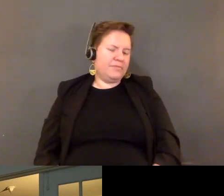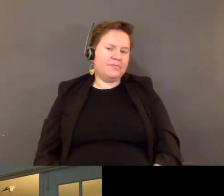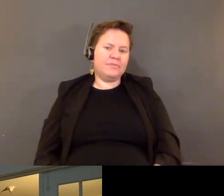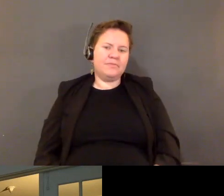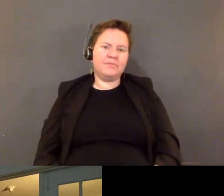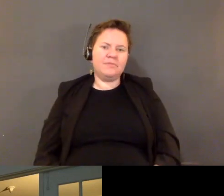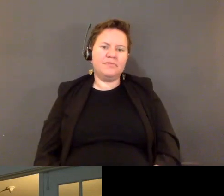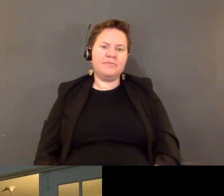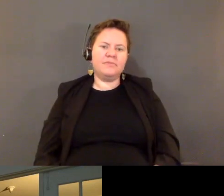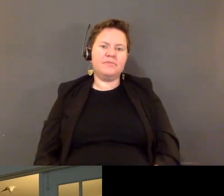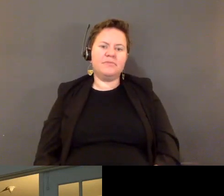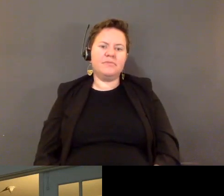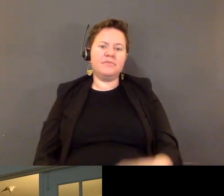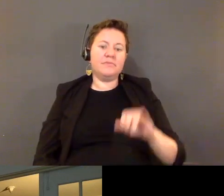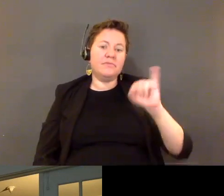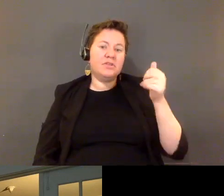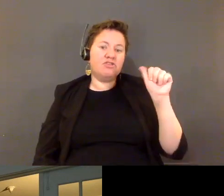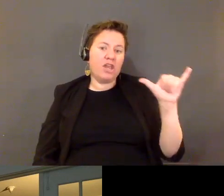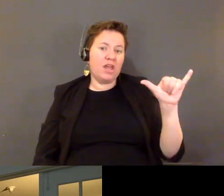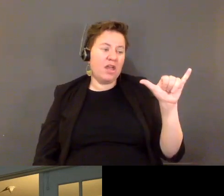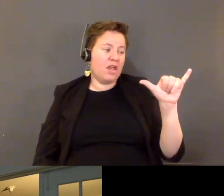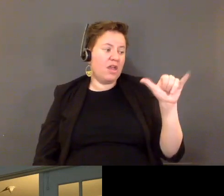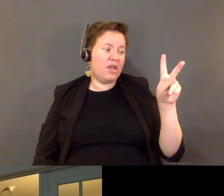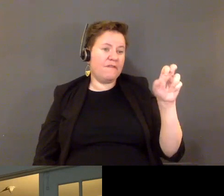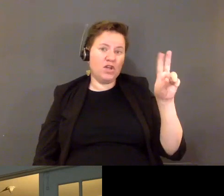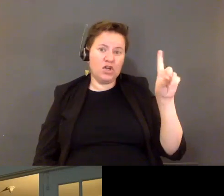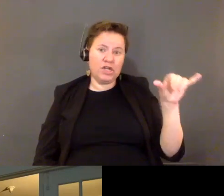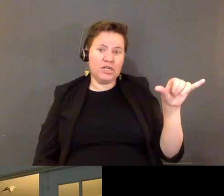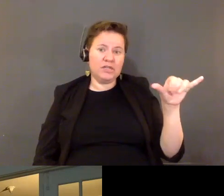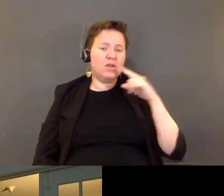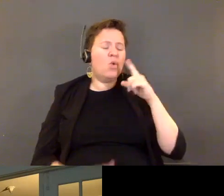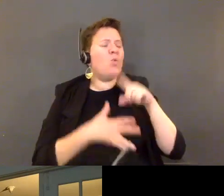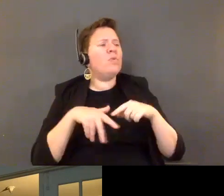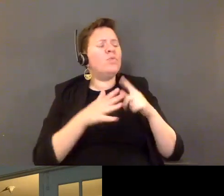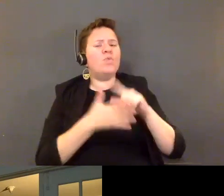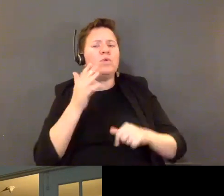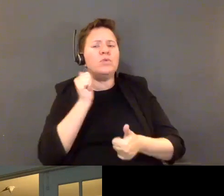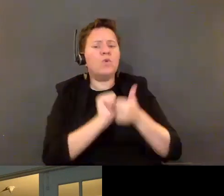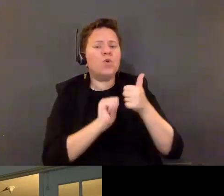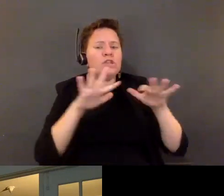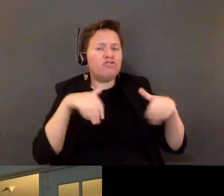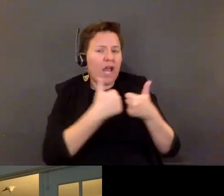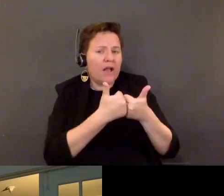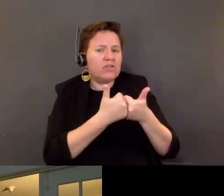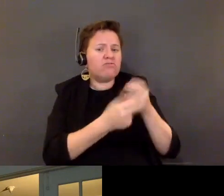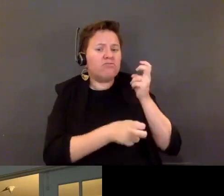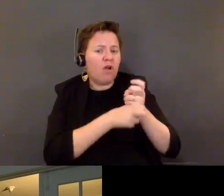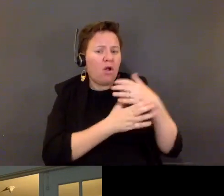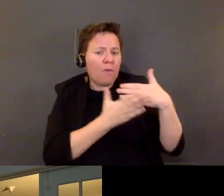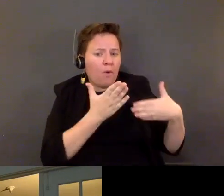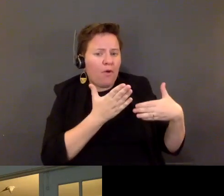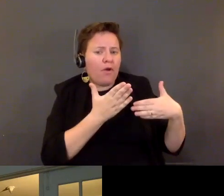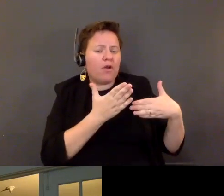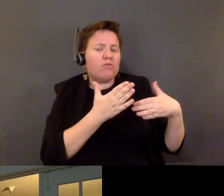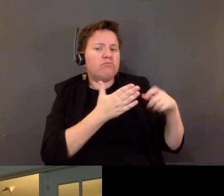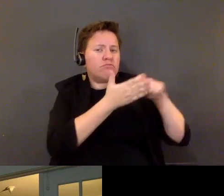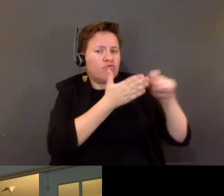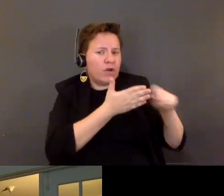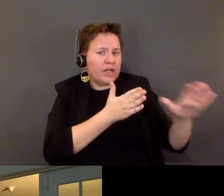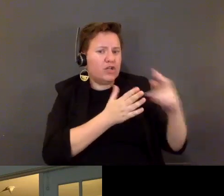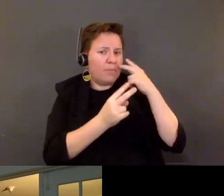jay verdi um says what was the most challenging or difficult aspects of writing your memoir